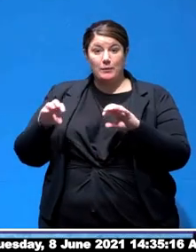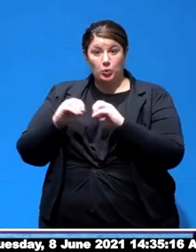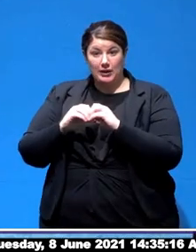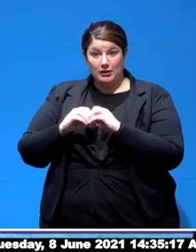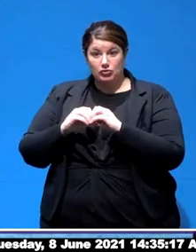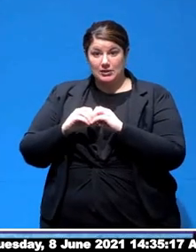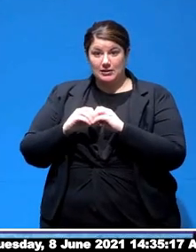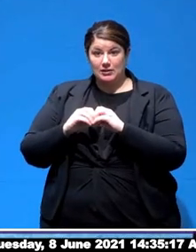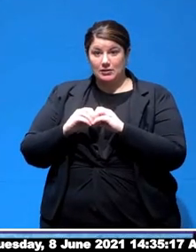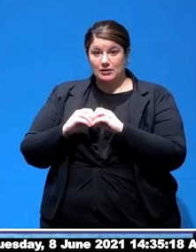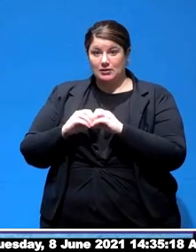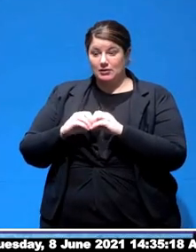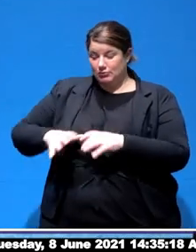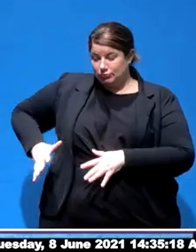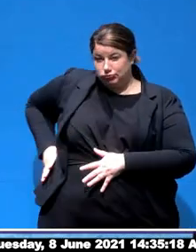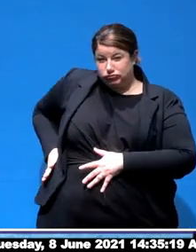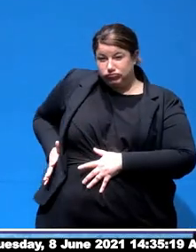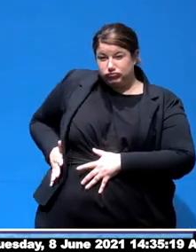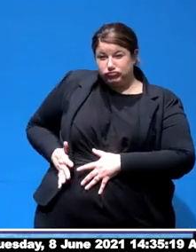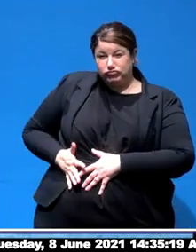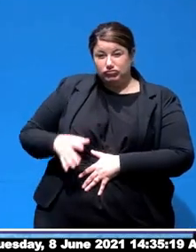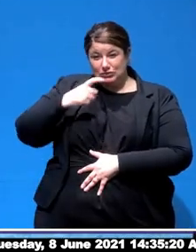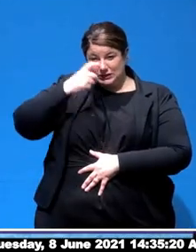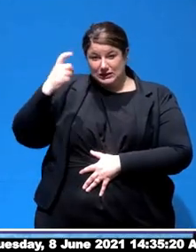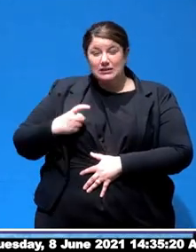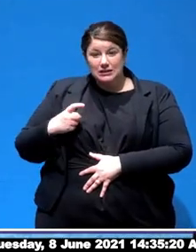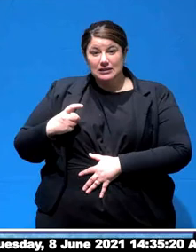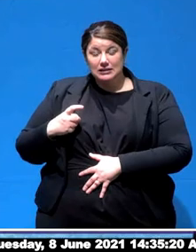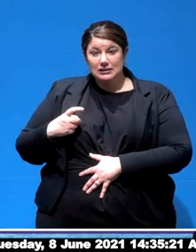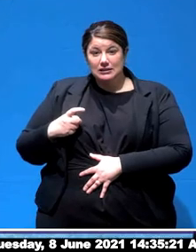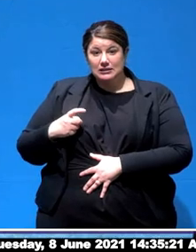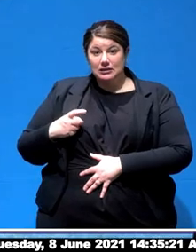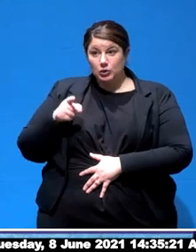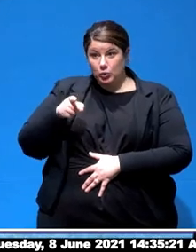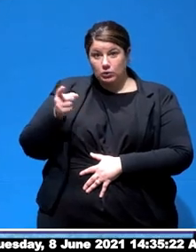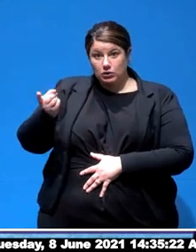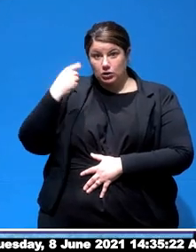appeared in the photographs, were medical opinions sought about what could